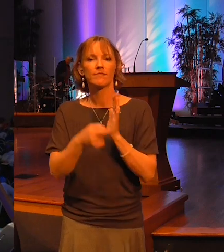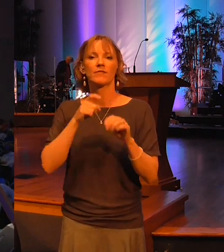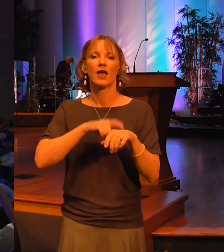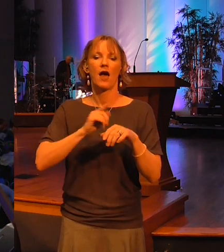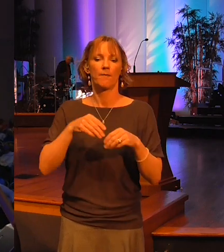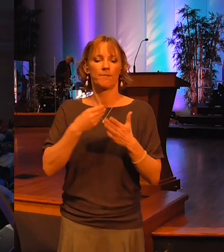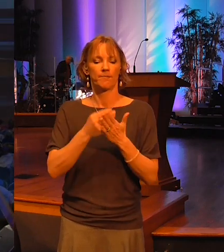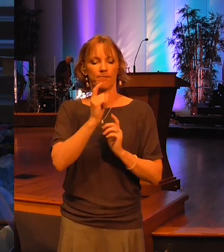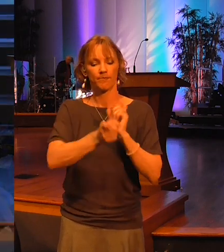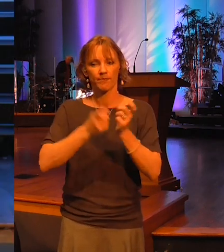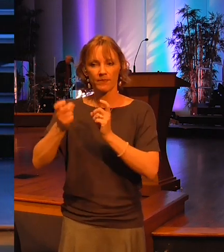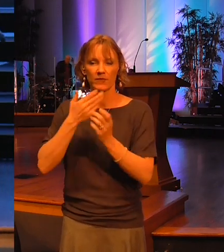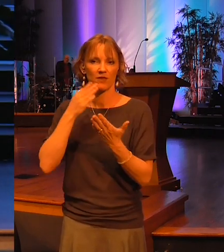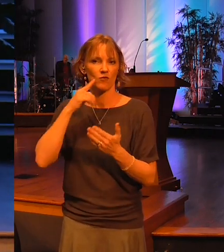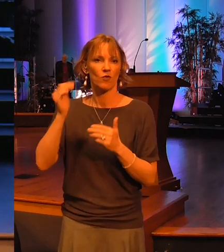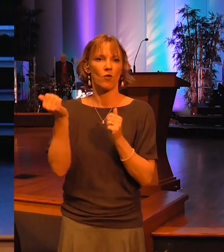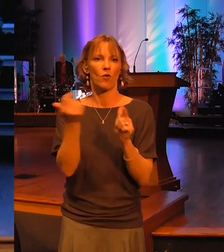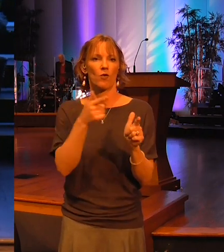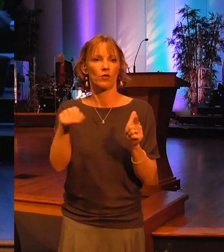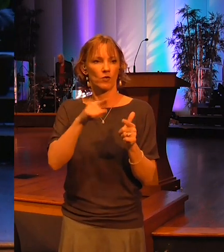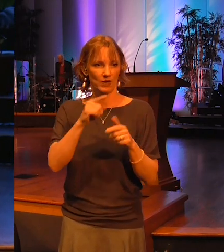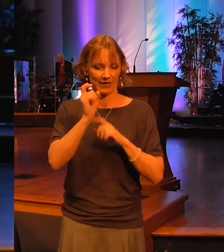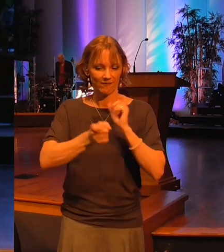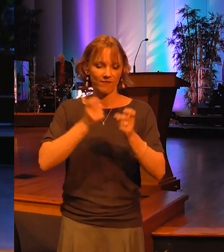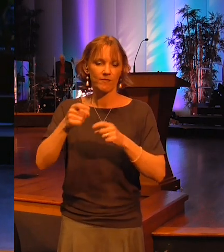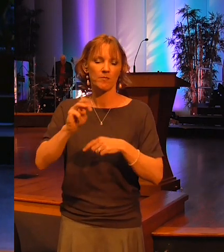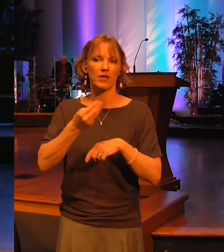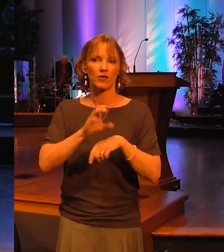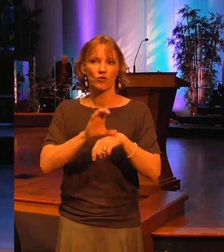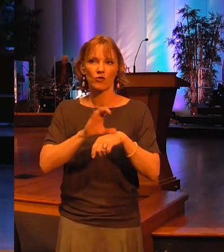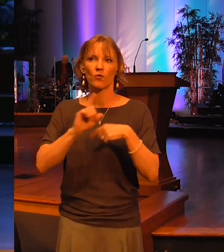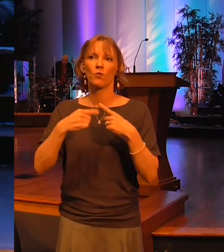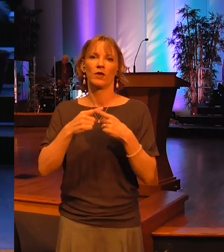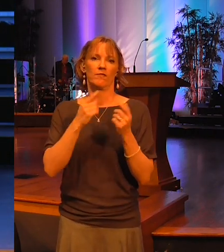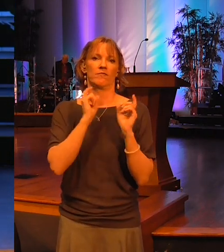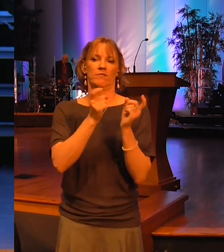you for all that you give to Mile High Church when you give here on a Sunday morning you are